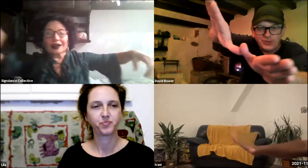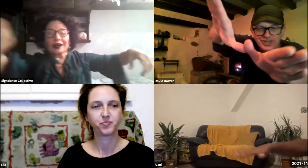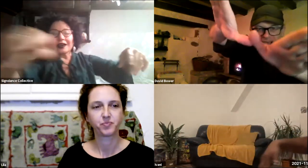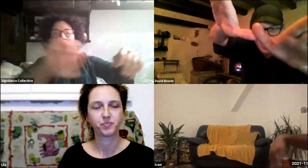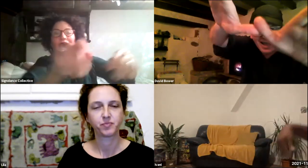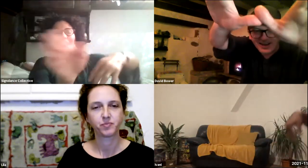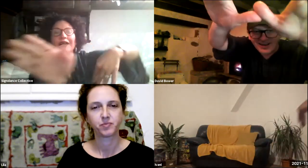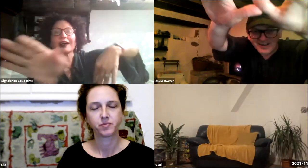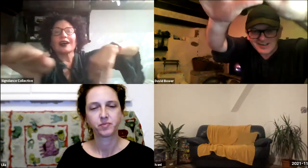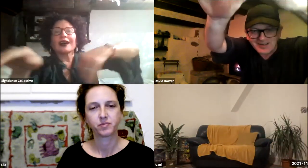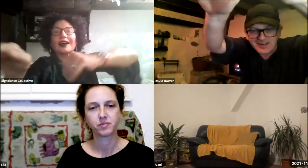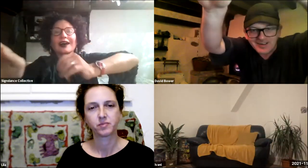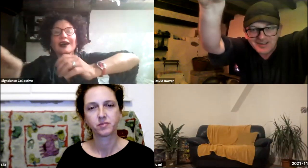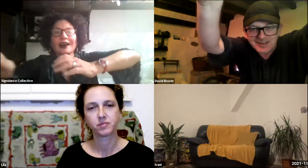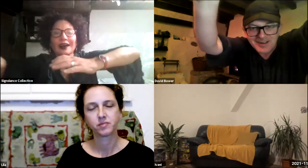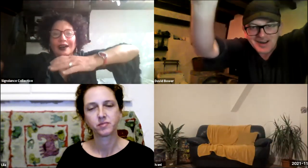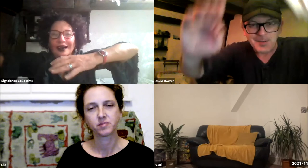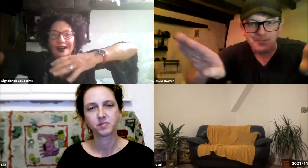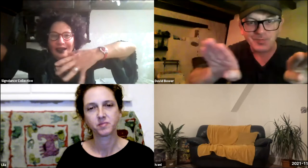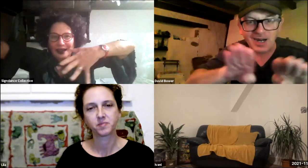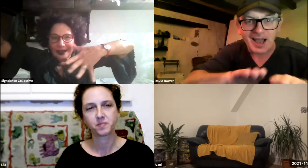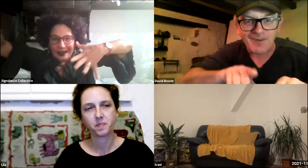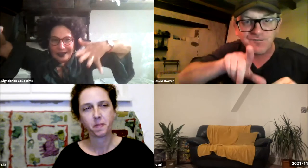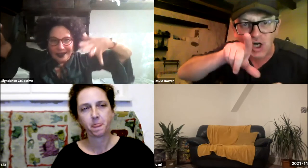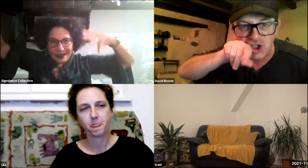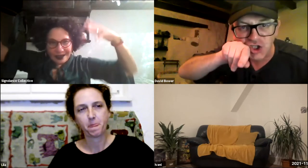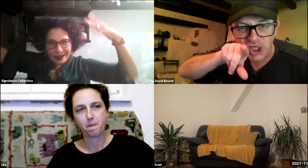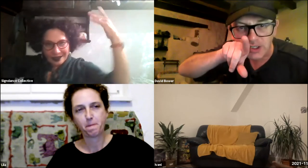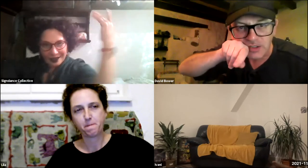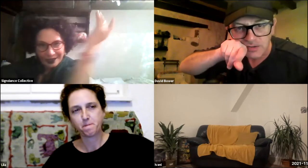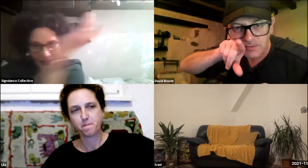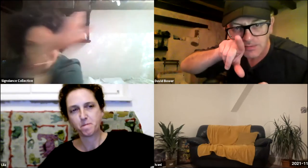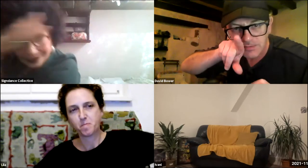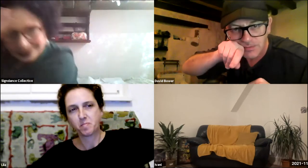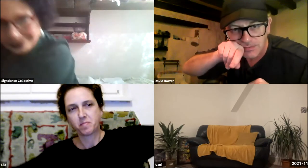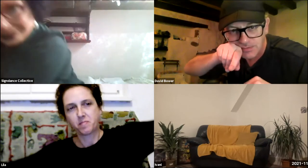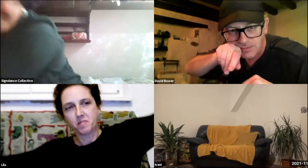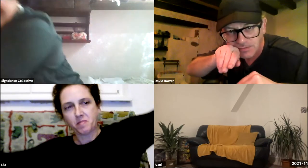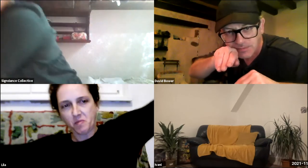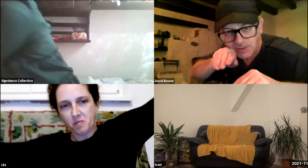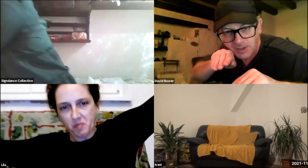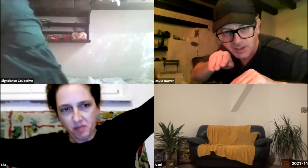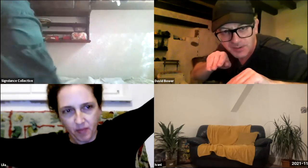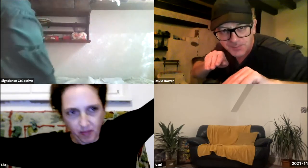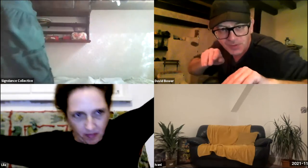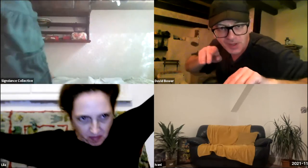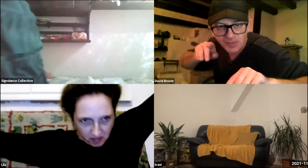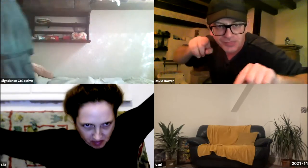family, she is black, she is queer, she